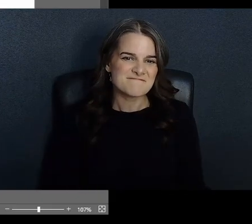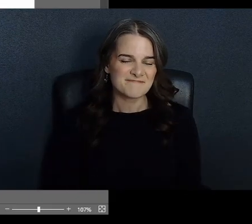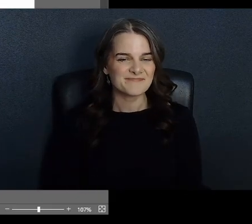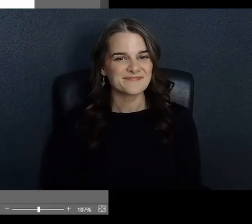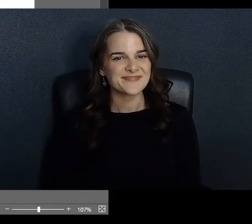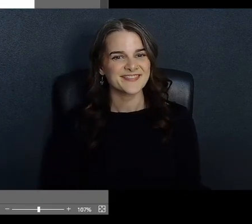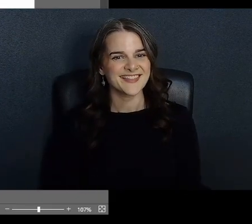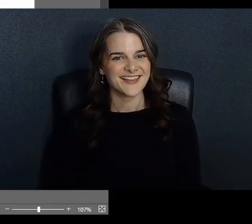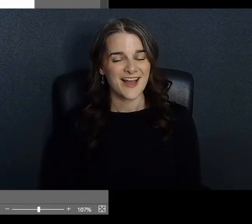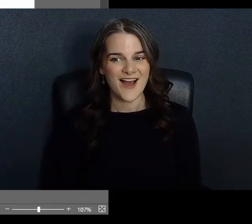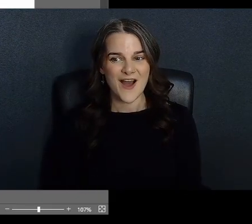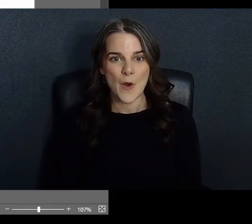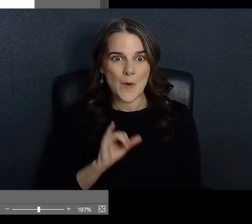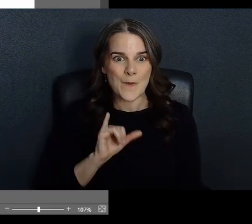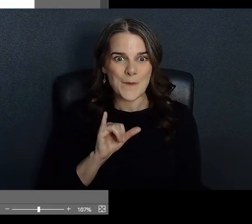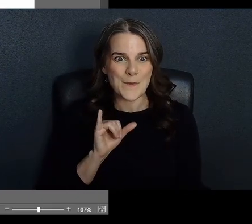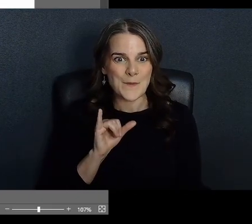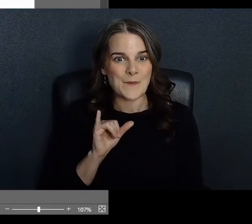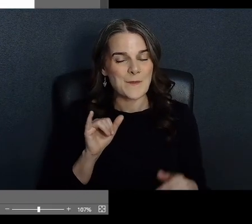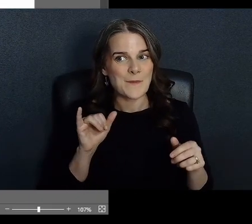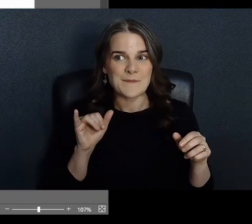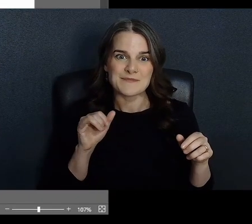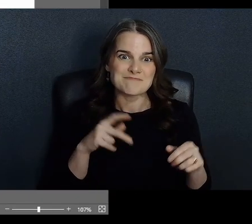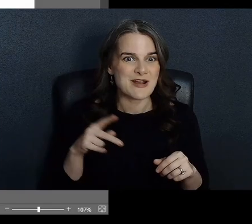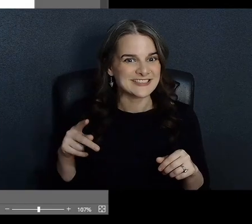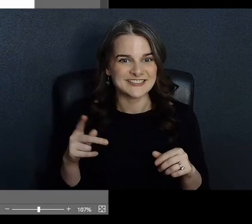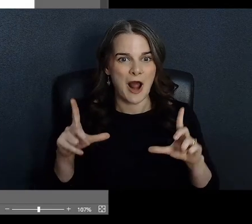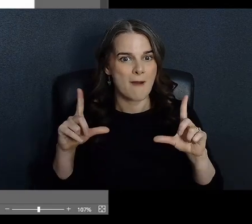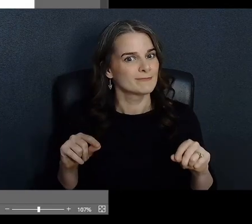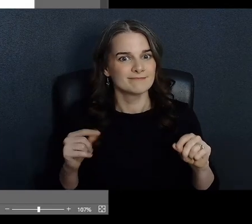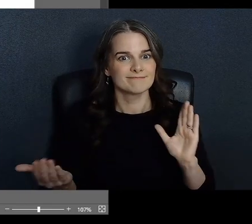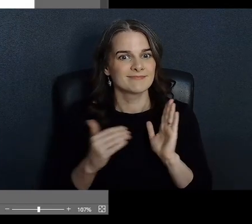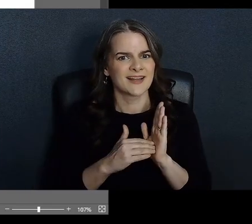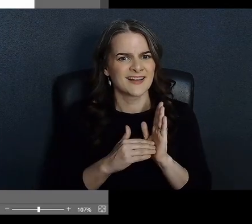Then it goes into presentation view. Hang on. It didn't move this time.